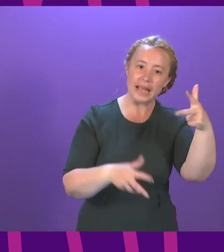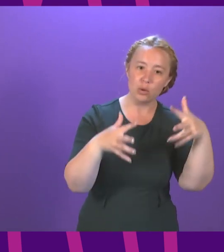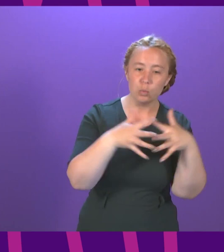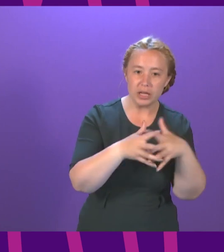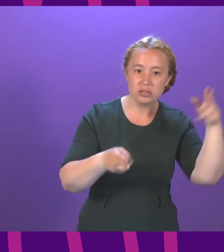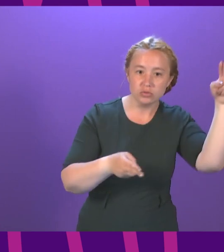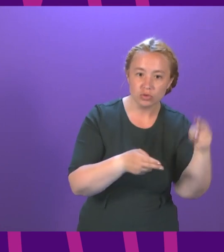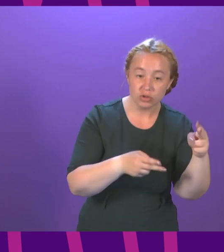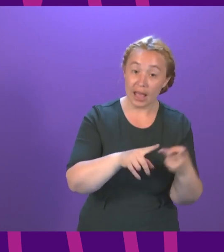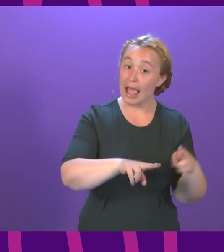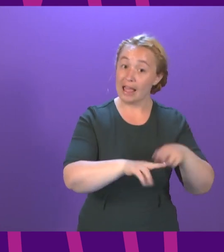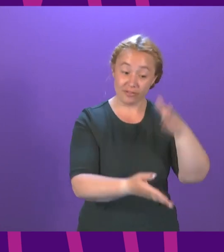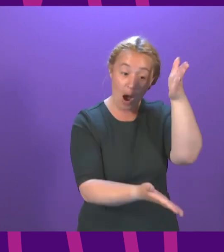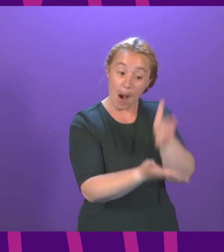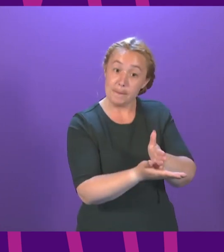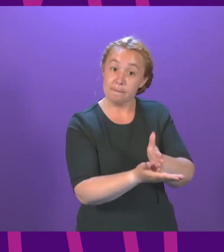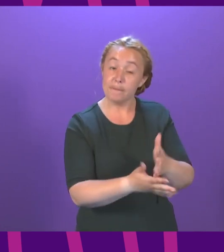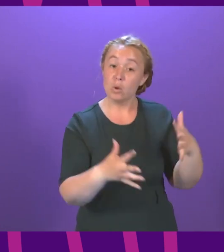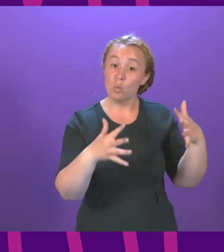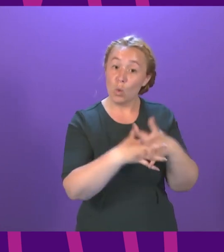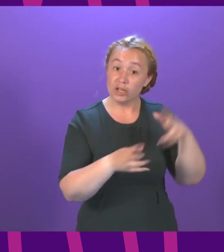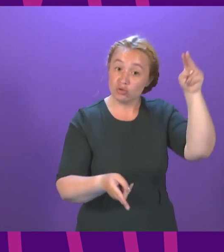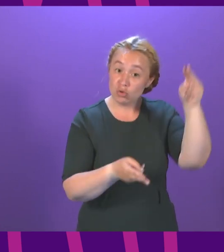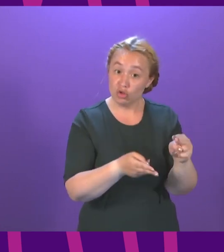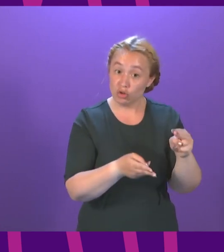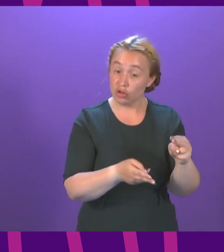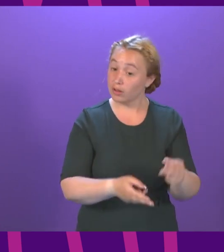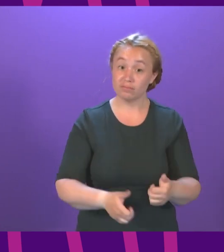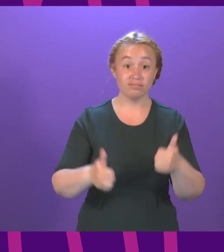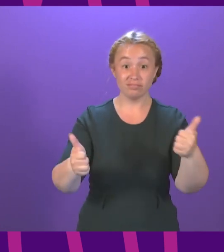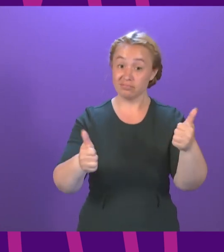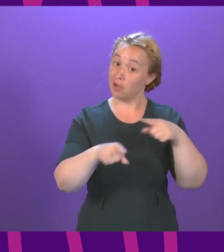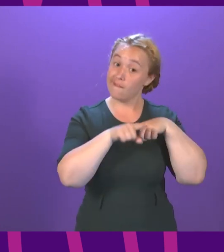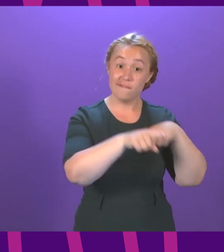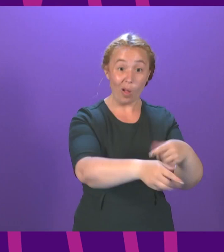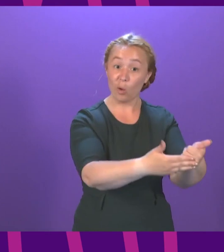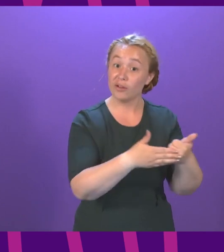reducing the dosage interval, nobody—or very few people—would be happier to do that than me.